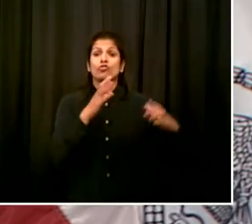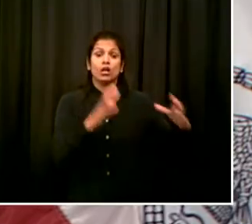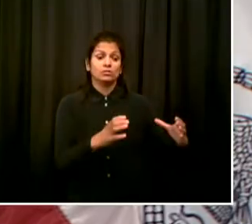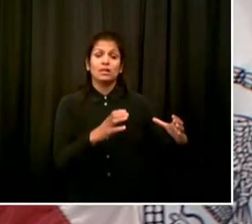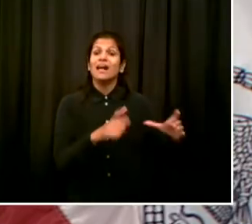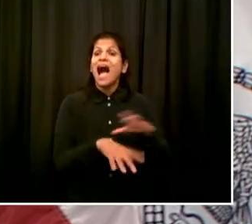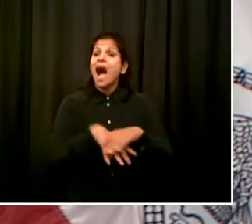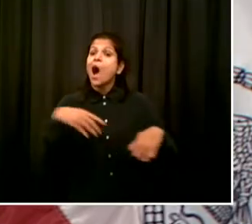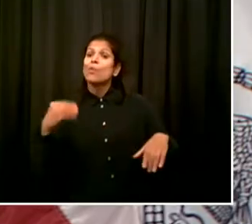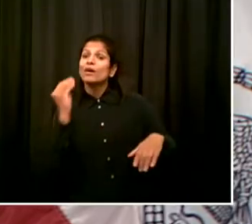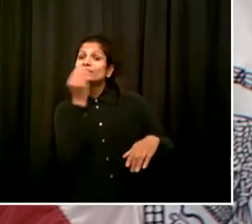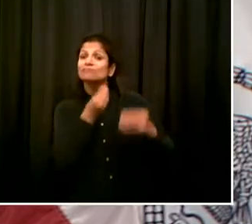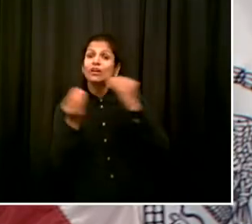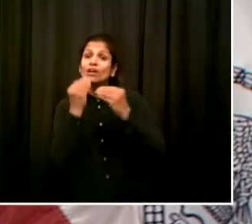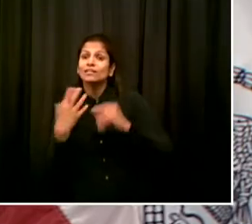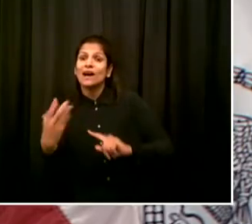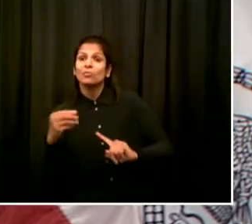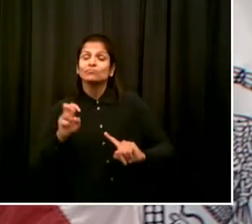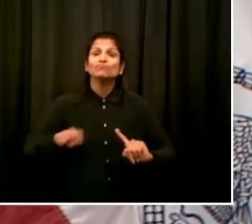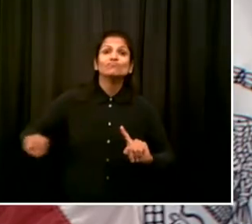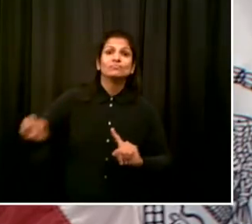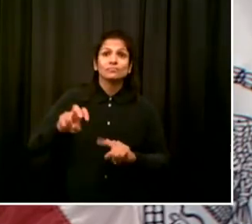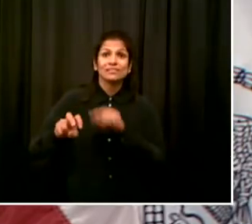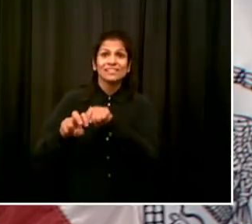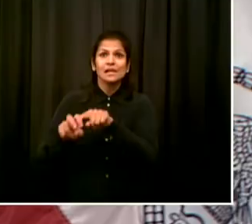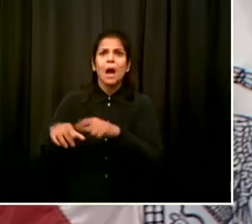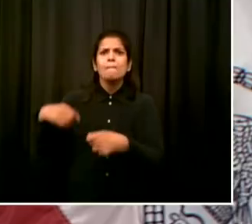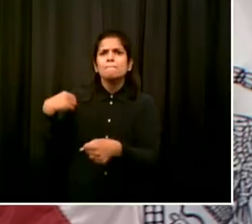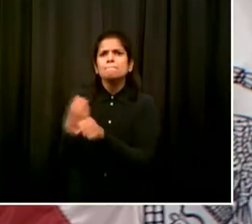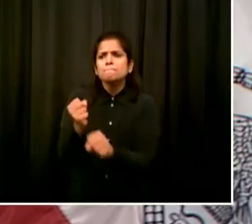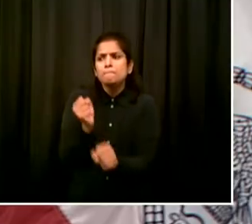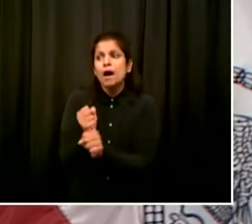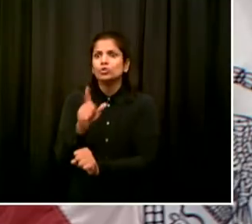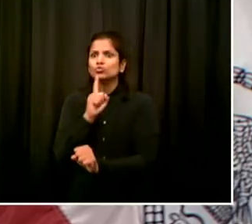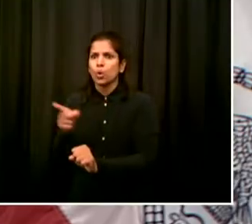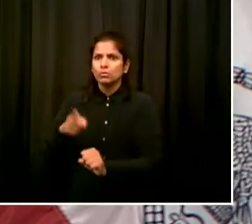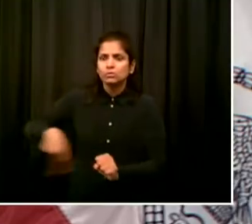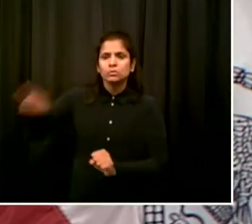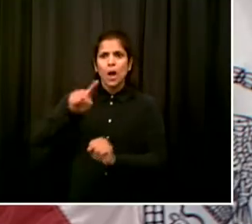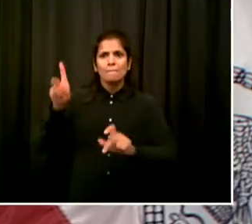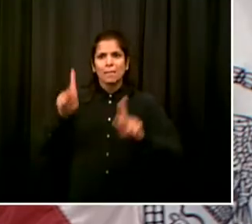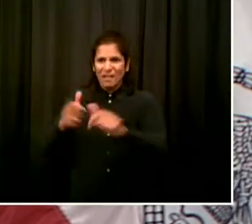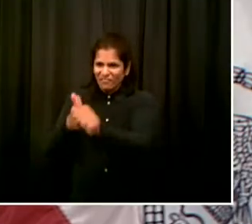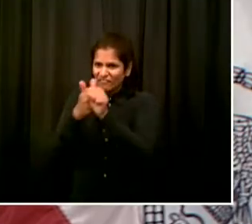OUTDOORS AND WE HAVE A LOT OF AGENCIES THAT ARE GOING TO MAKE SUREHA TT